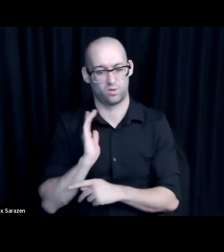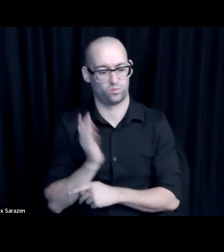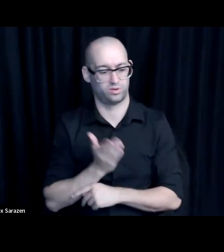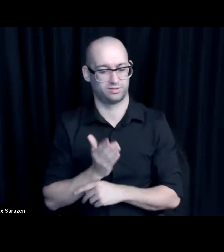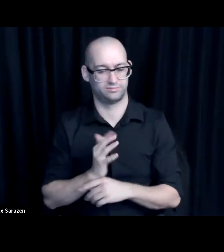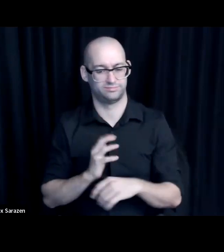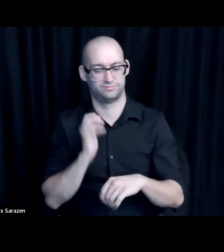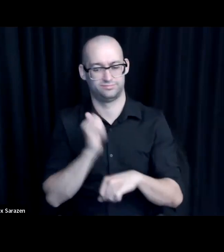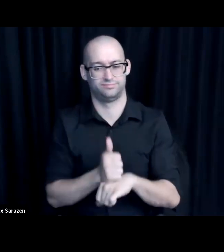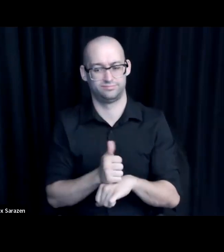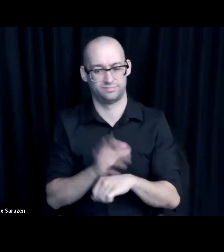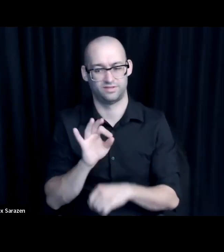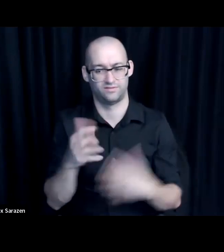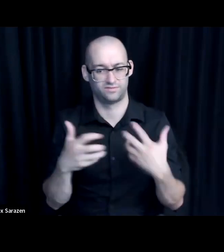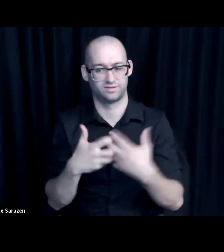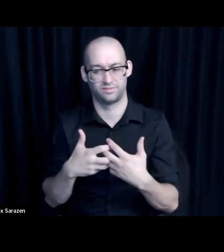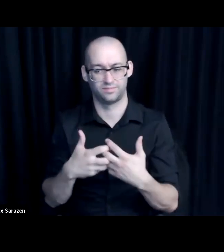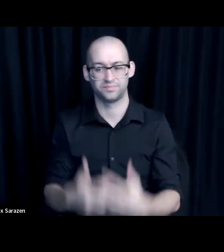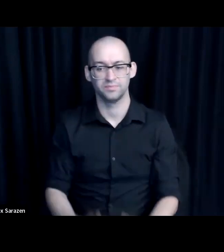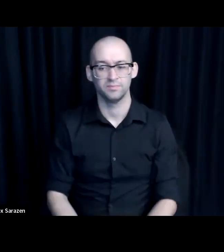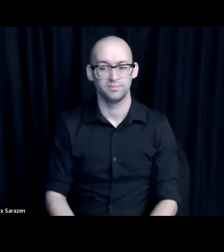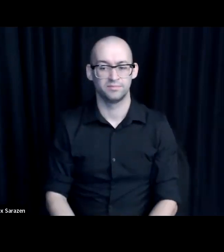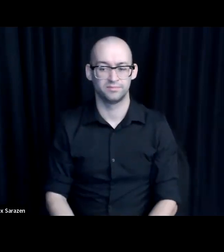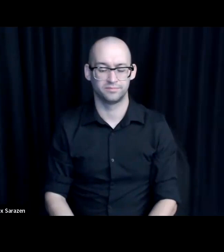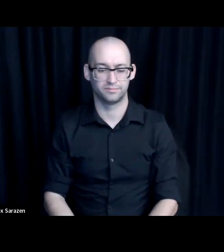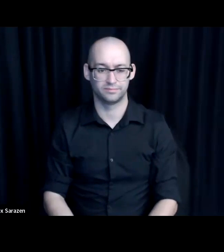time implement process. So I I figured I might as well ask the question, since you guys are online.